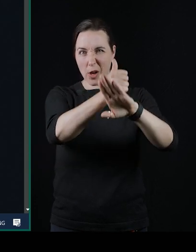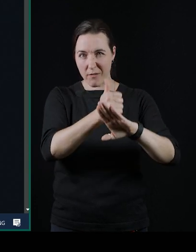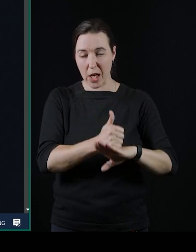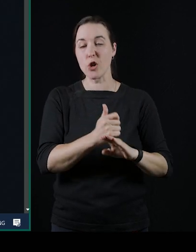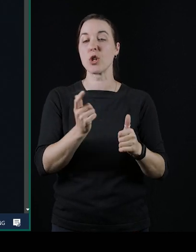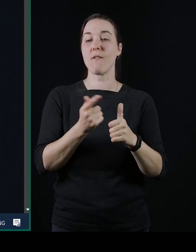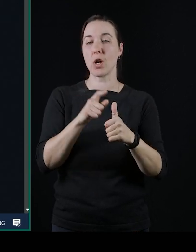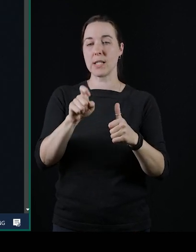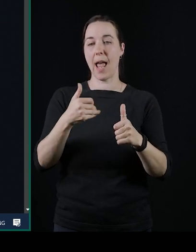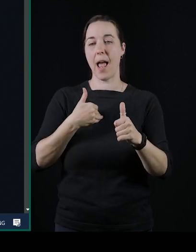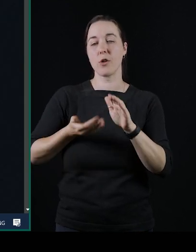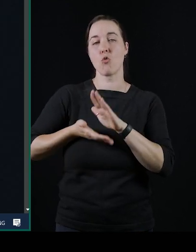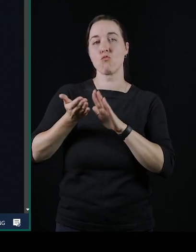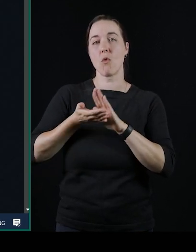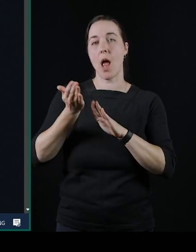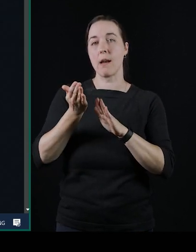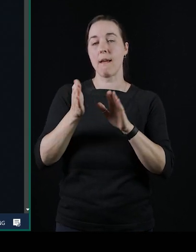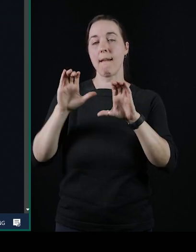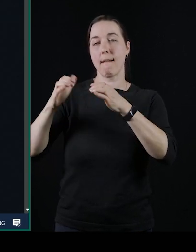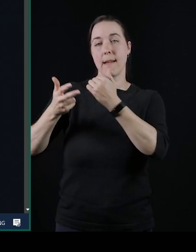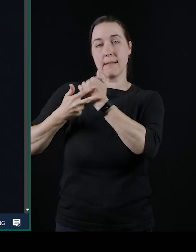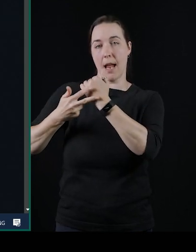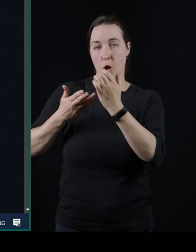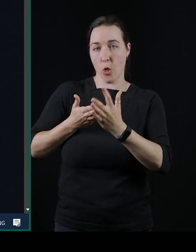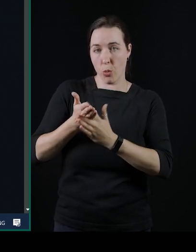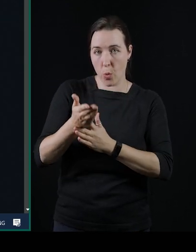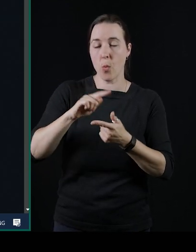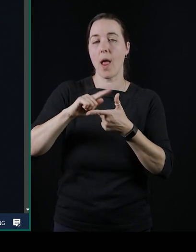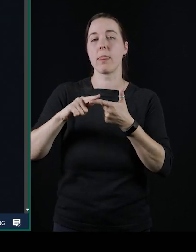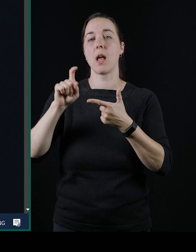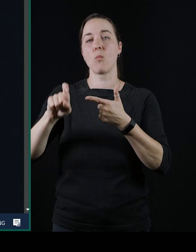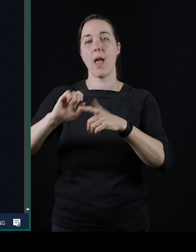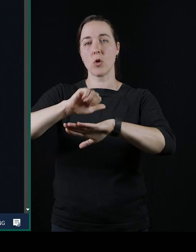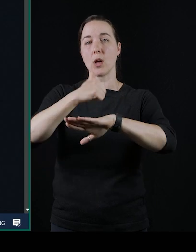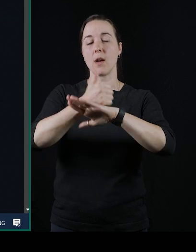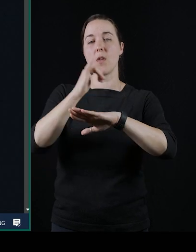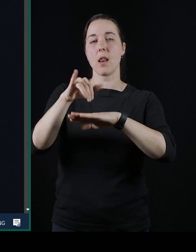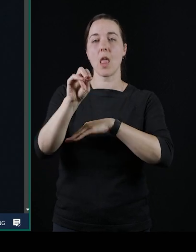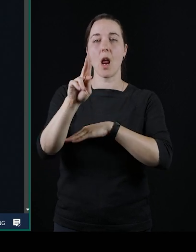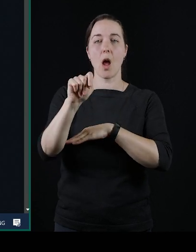First of all, we need to have around container two. Then we need to configure the output folder